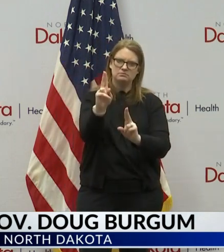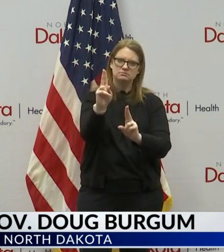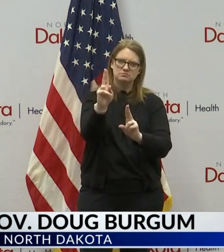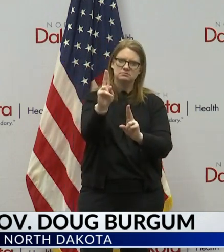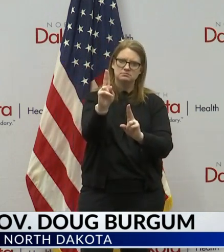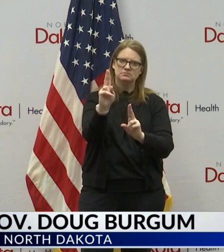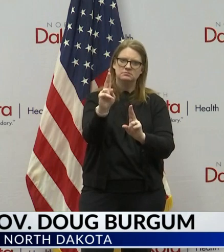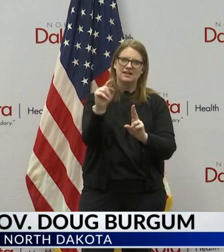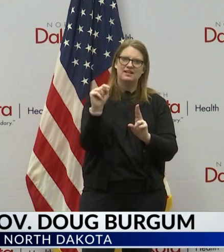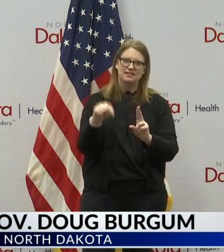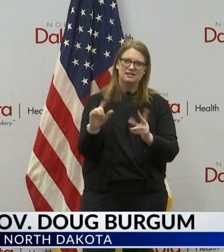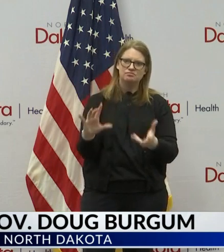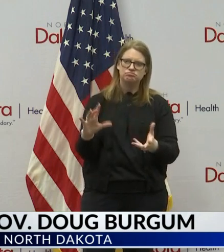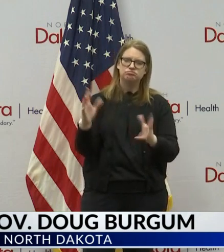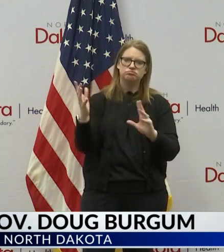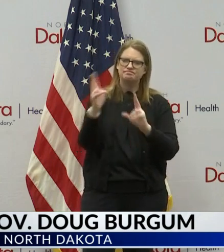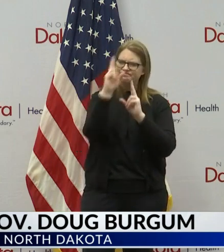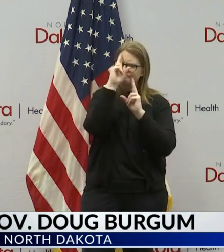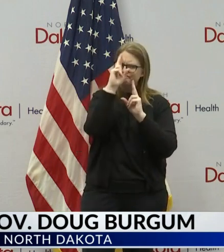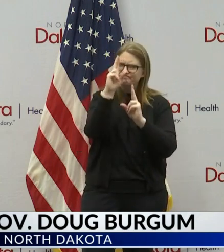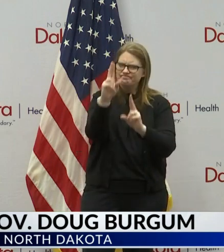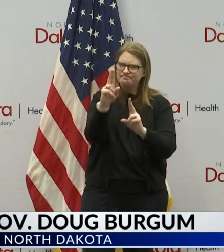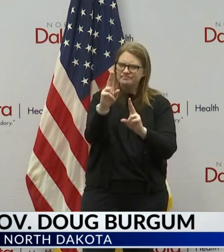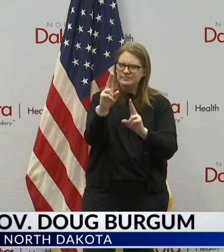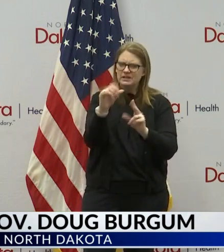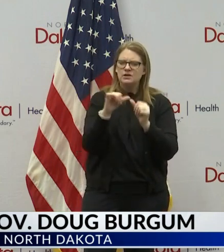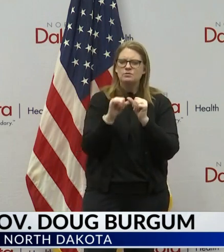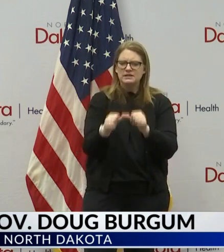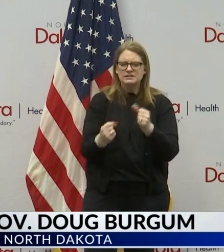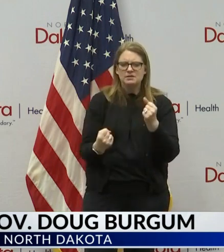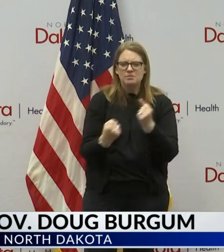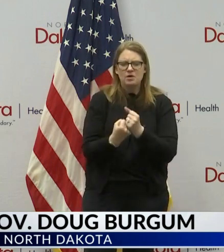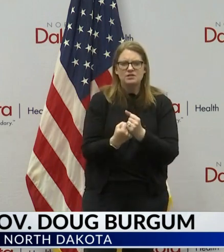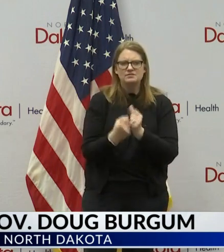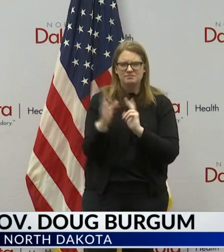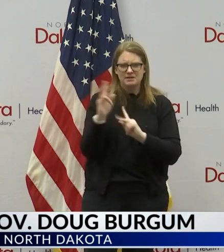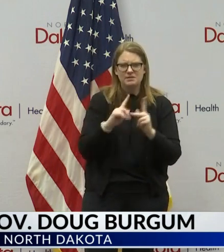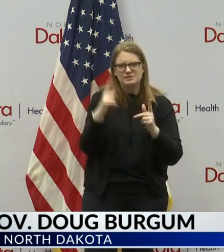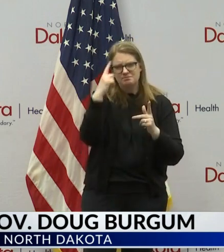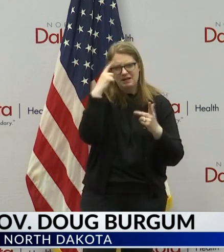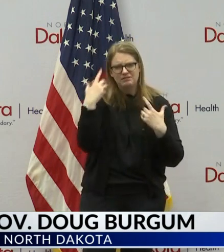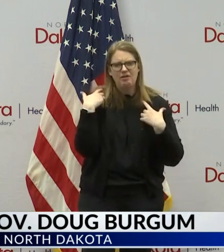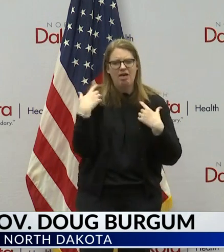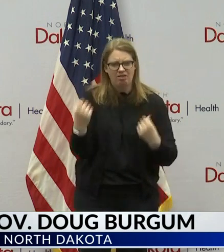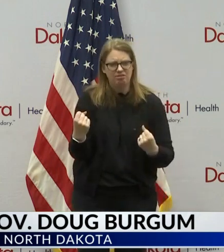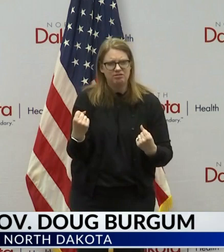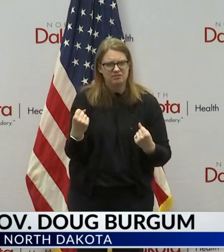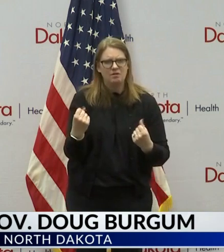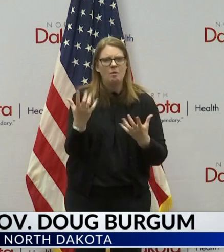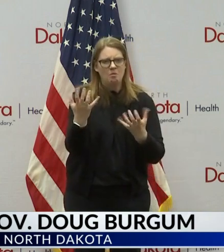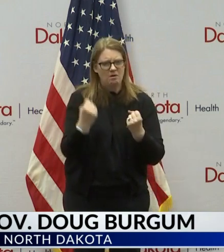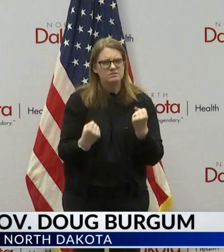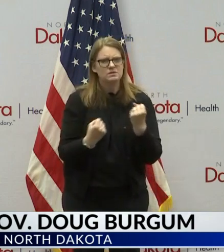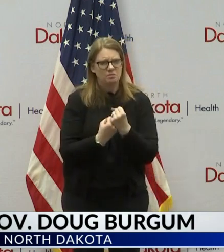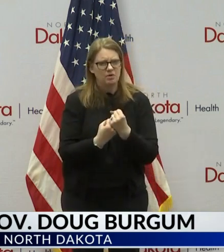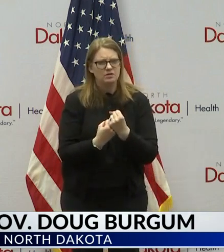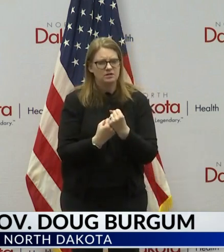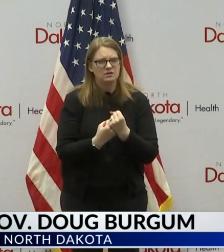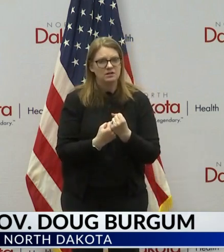THOSE THINGS AT THE SAME TIME AND WE HAVE RESPECT FOR YOU AS YOU NAVIGATE THROUGH THIS